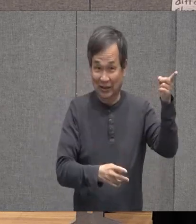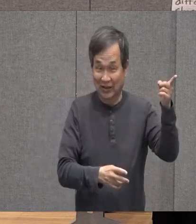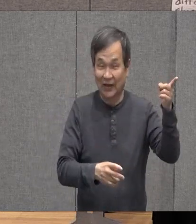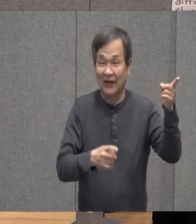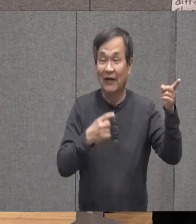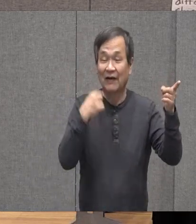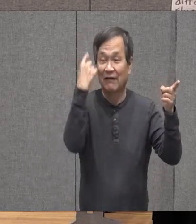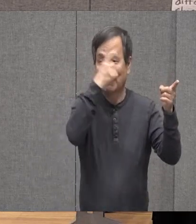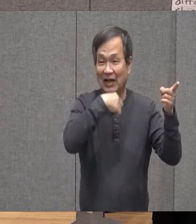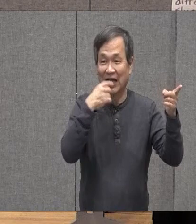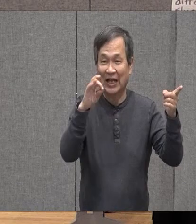and a two.